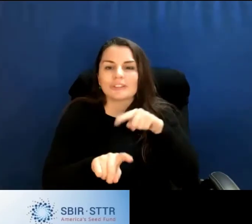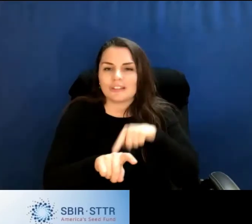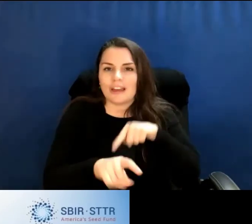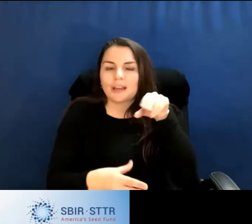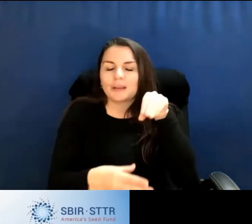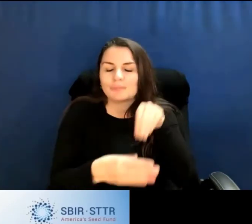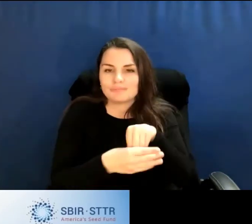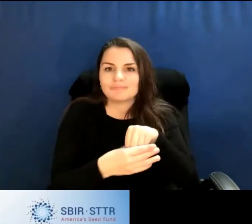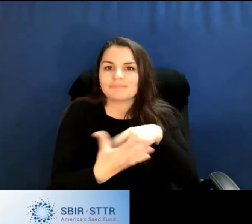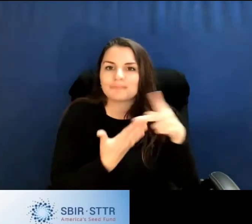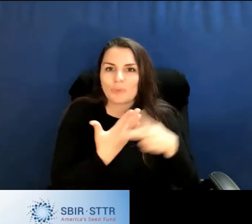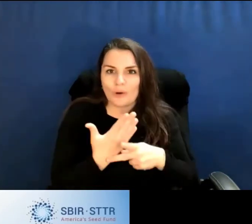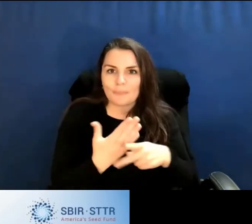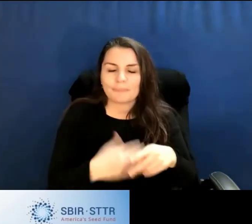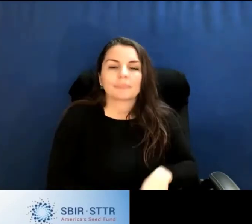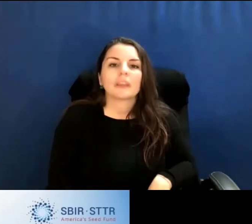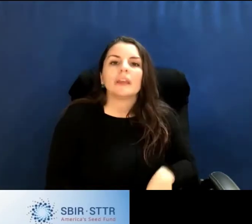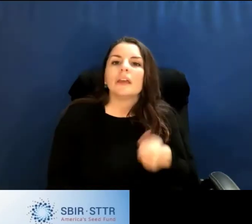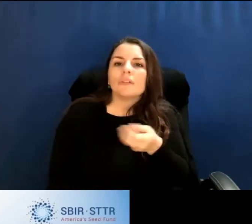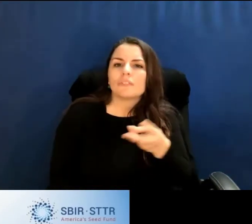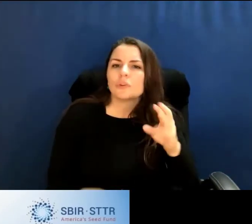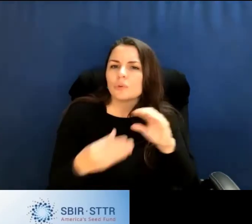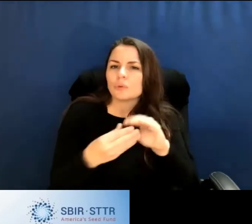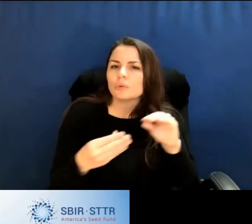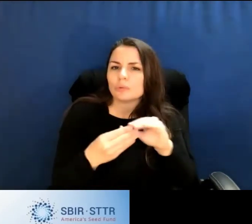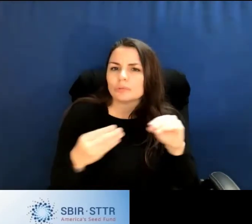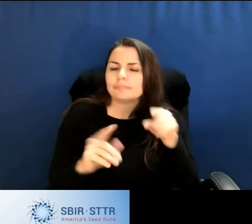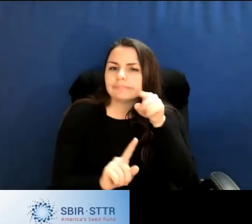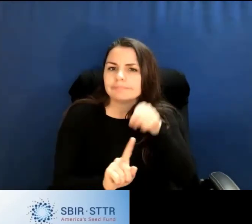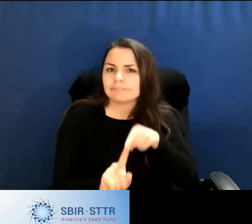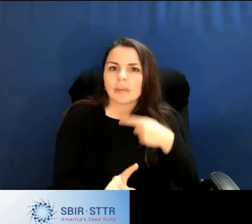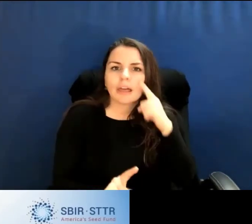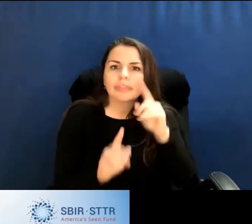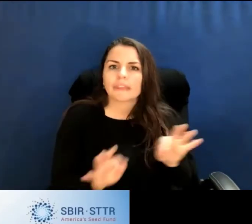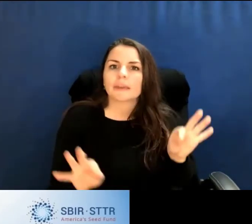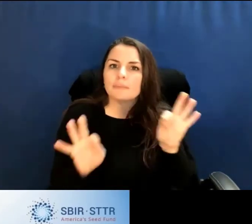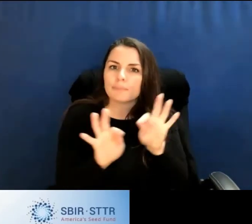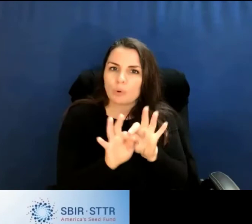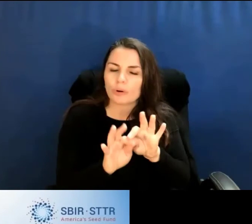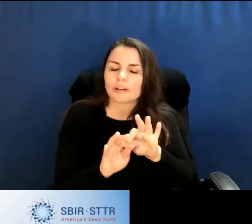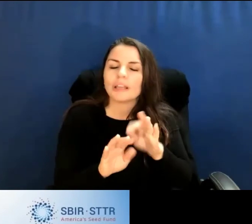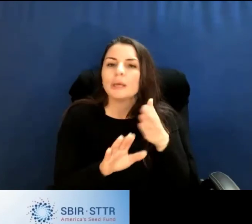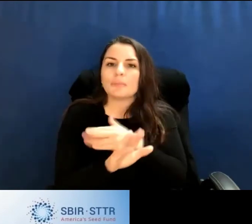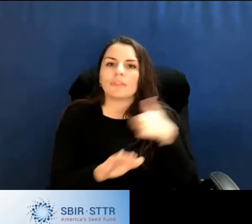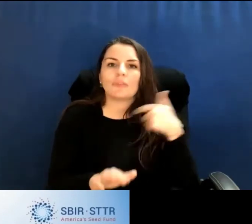A couple of quick points that I think are really important before we turn it over for more questions,